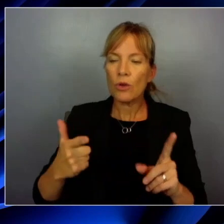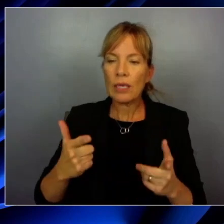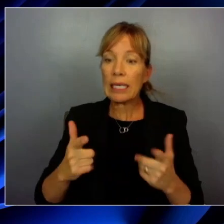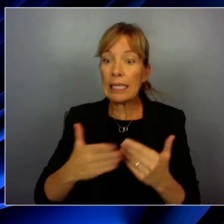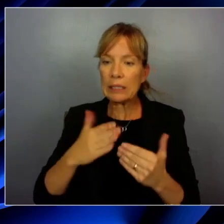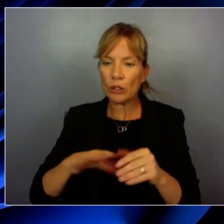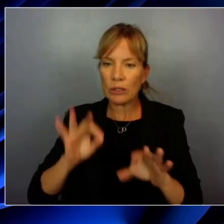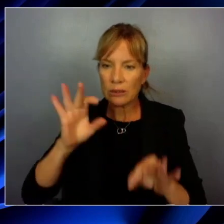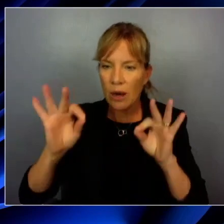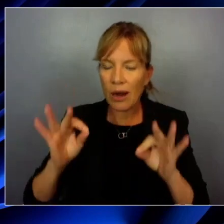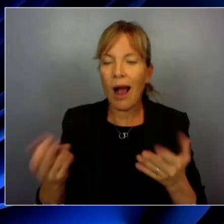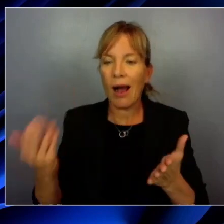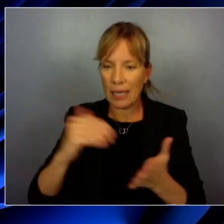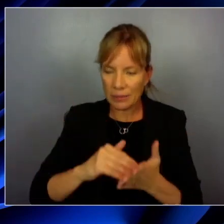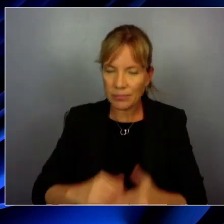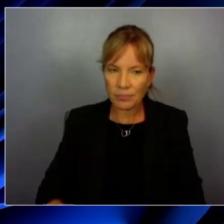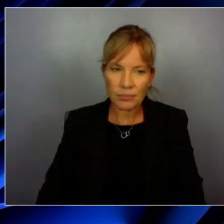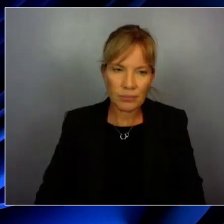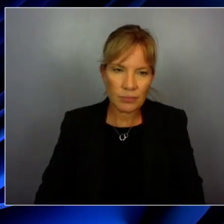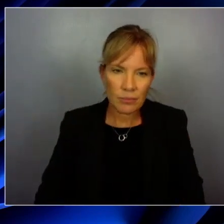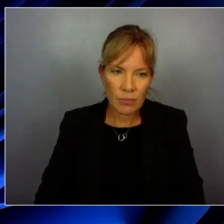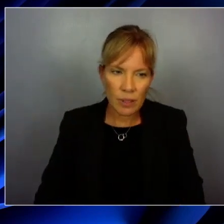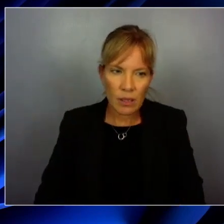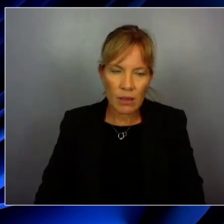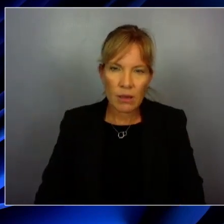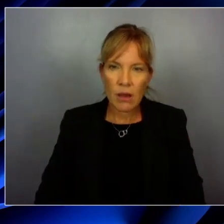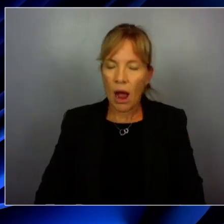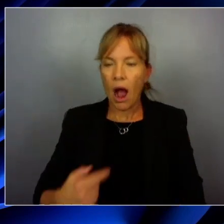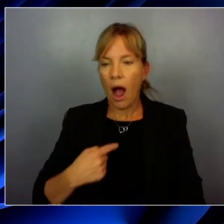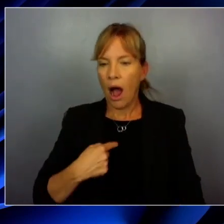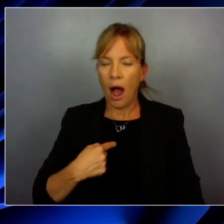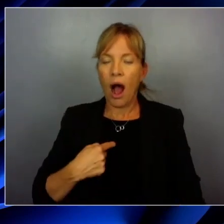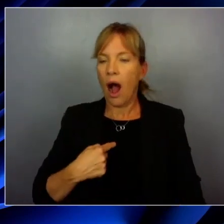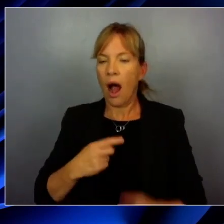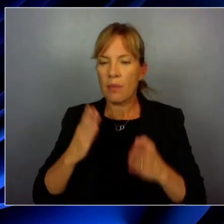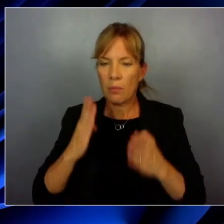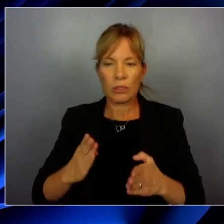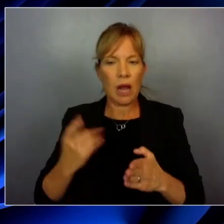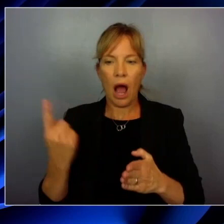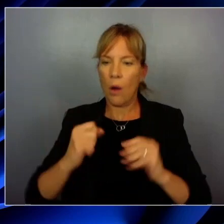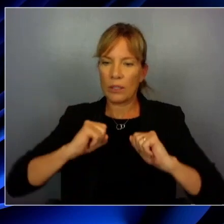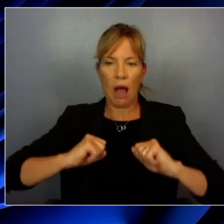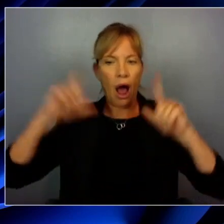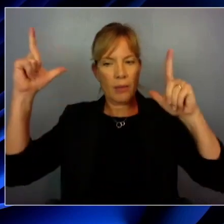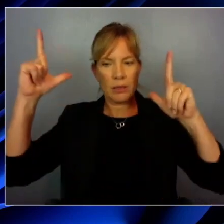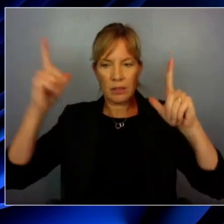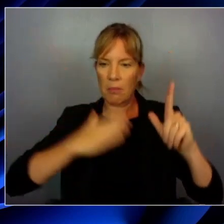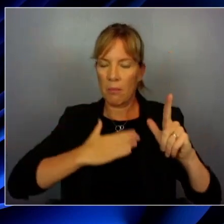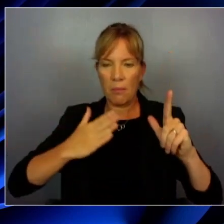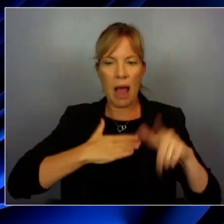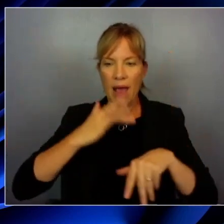I mean, I'm sort of person who always optimized my available screen. As much as possible,